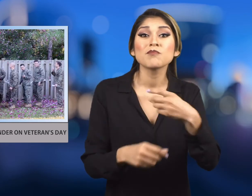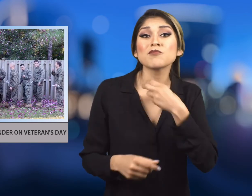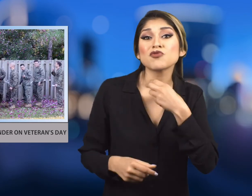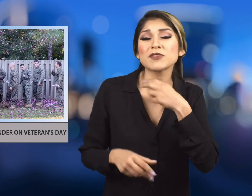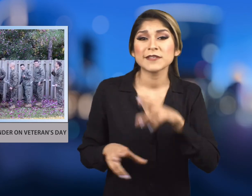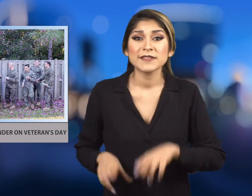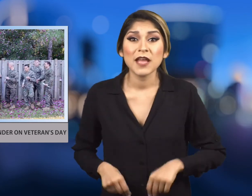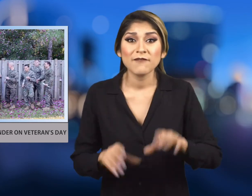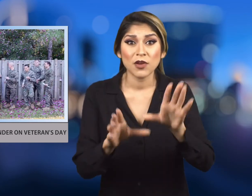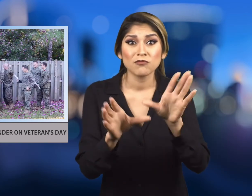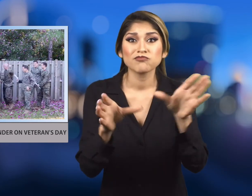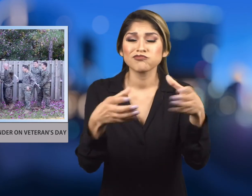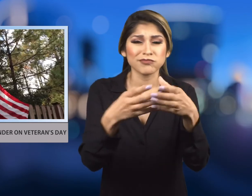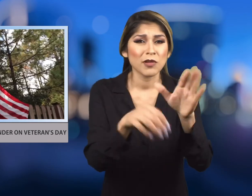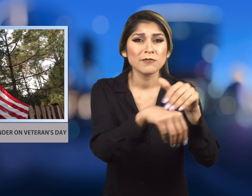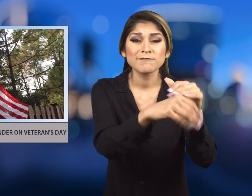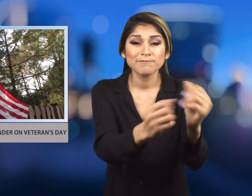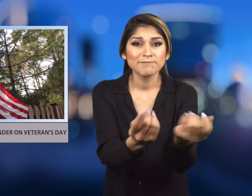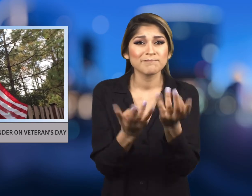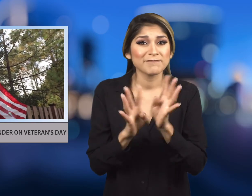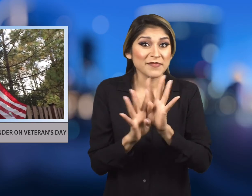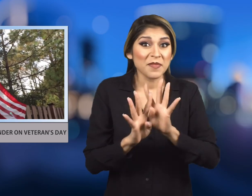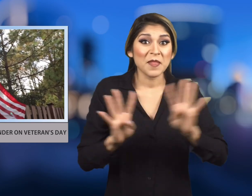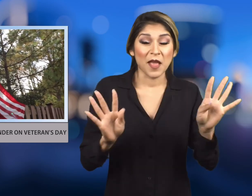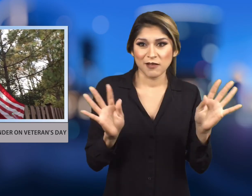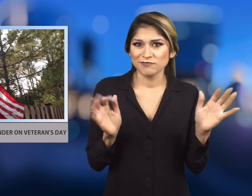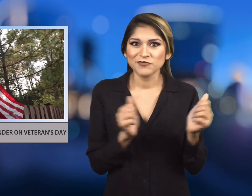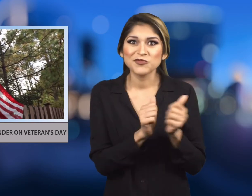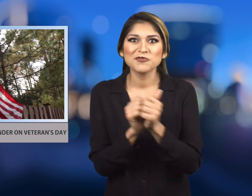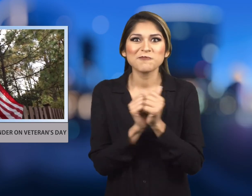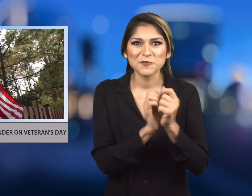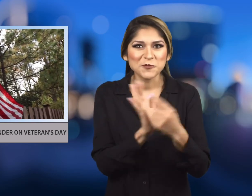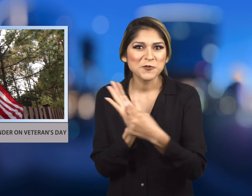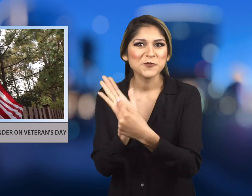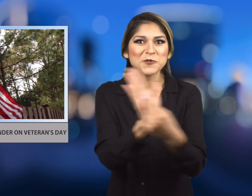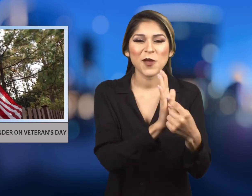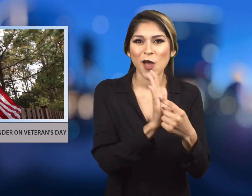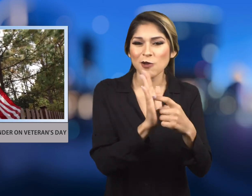to help her reveal the baby's gender in grand fashion.